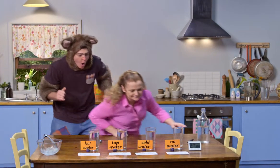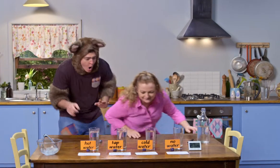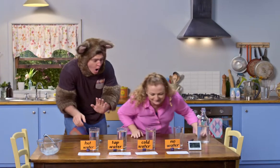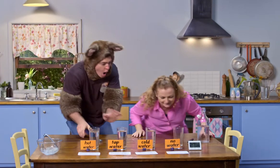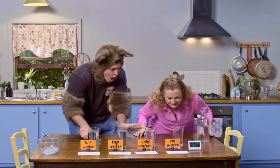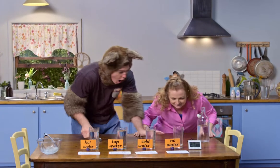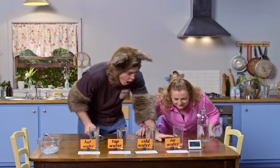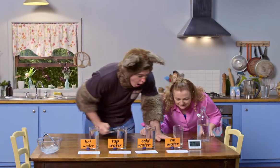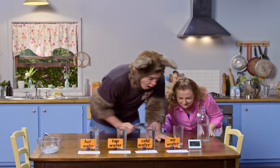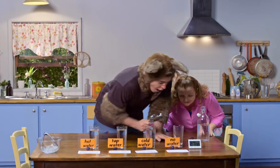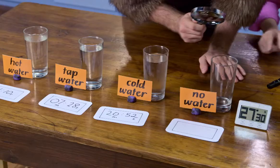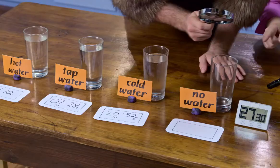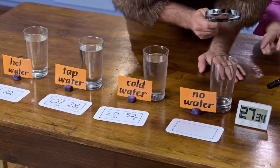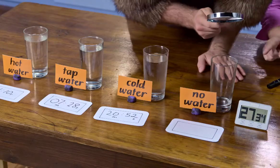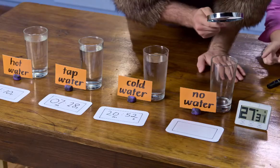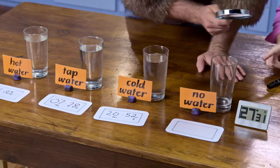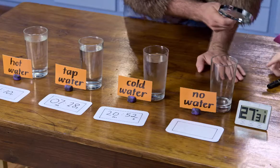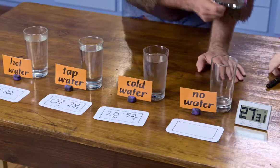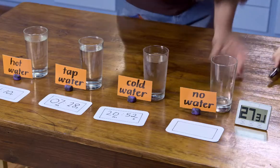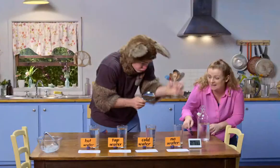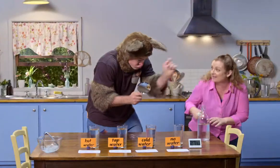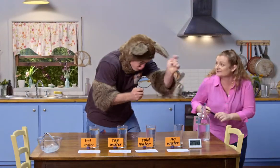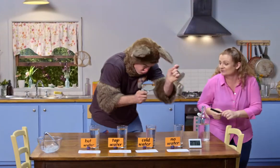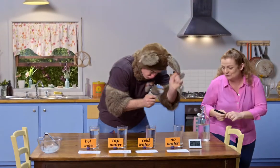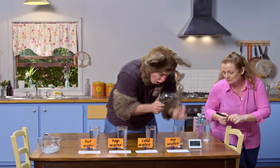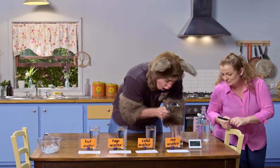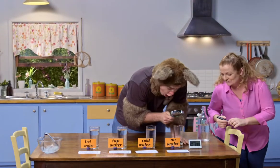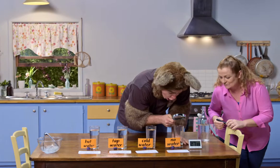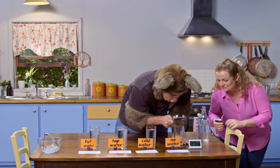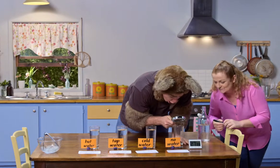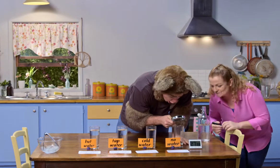Ooh, ah. Oh. Oh, it's almost melted.